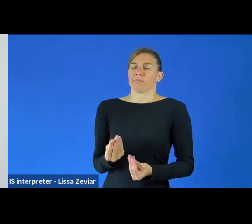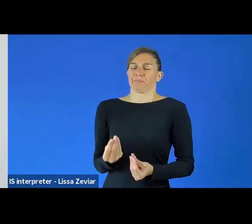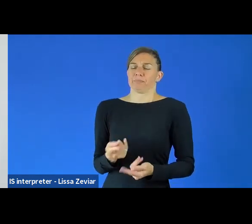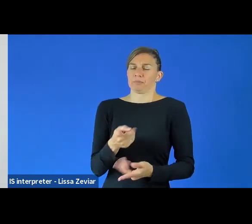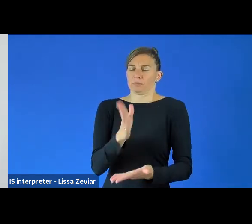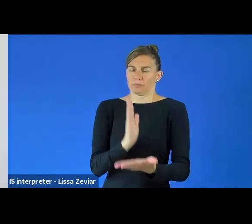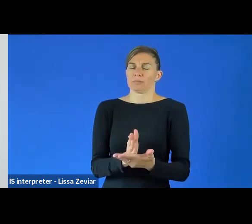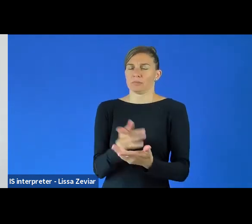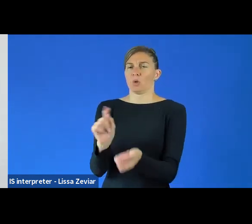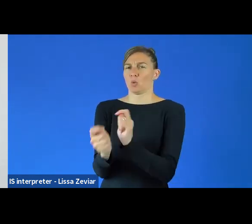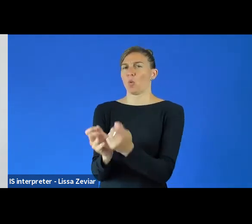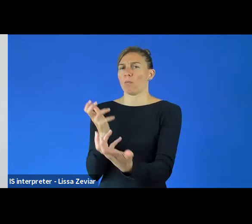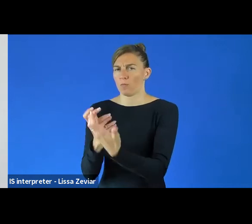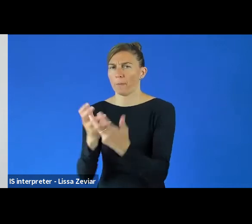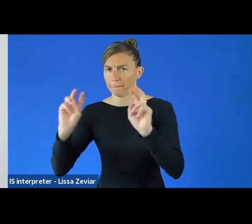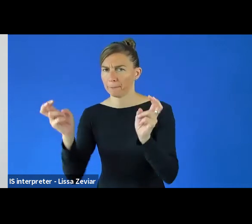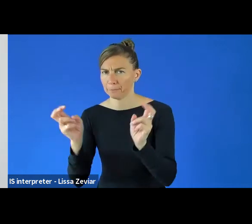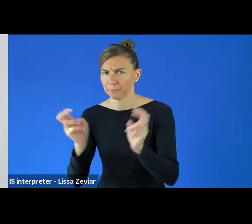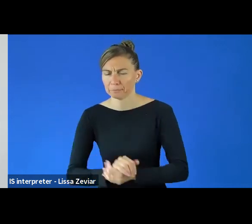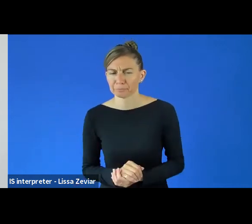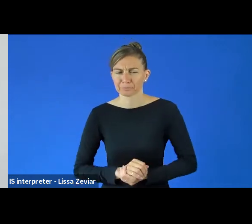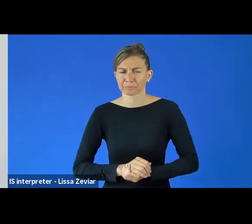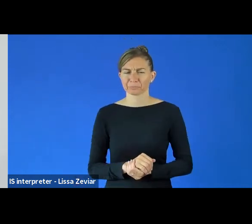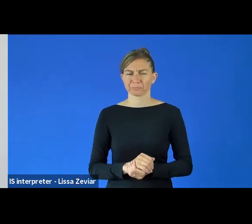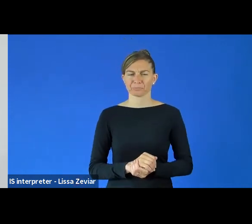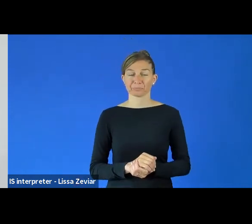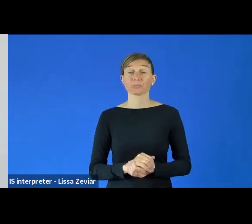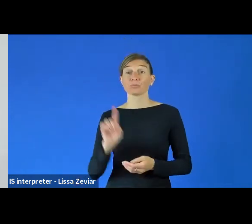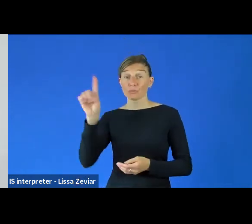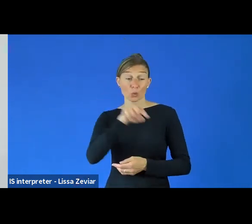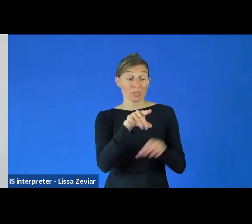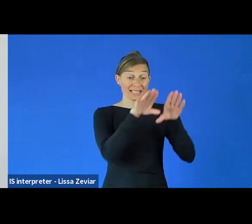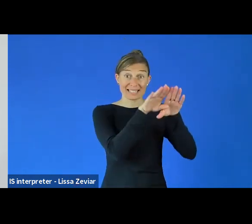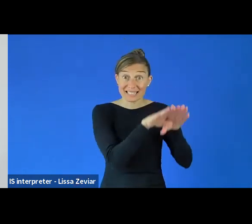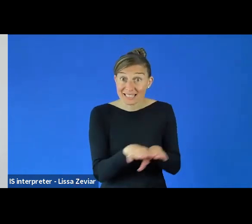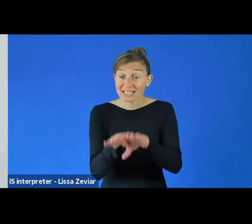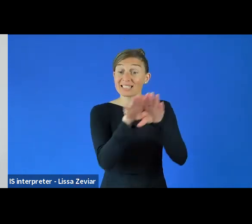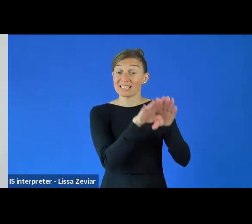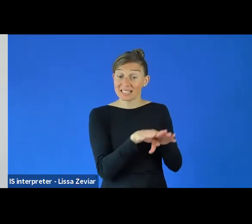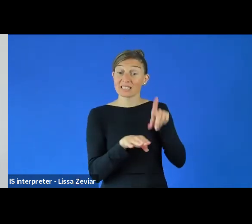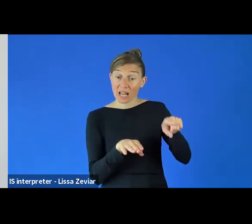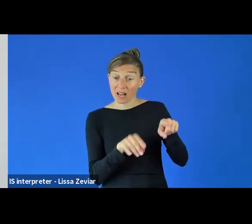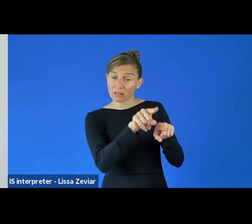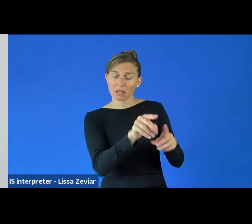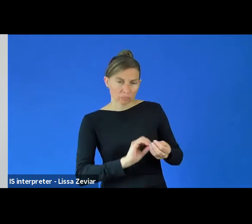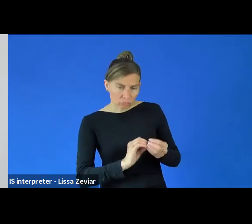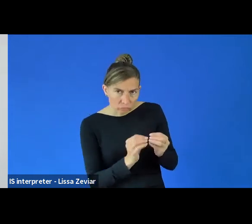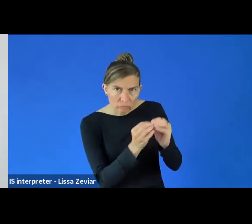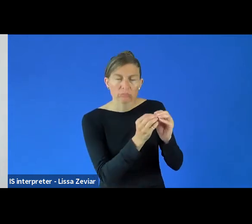they will develop the standard and they will deliver to the European Commission, and then the Commission will assess